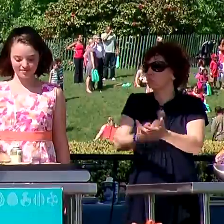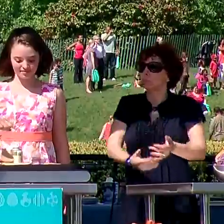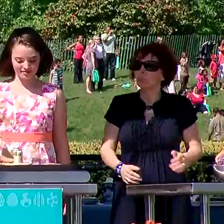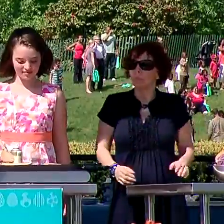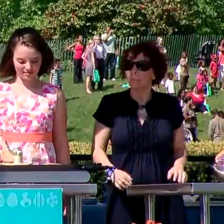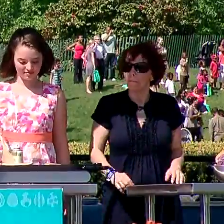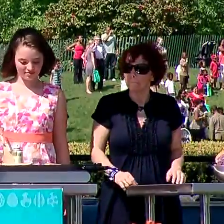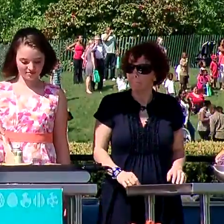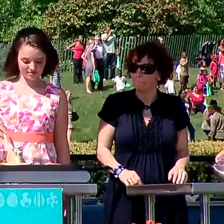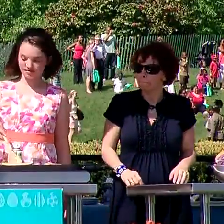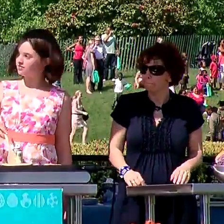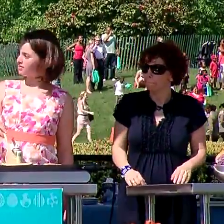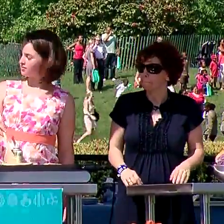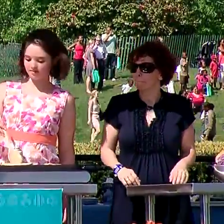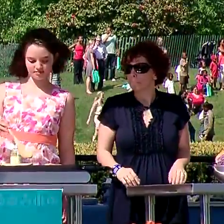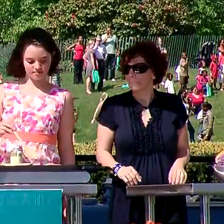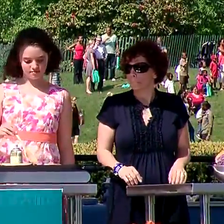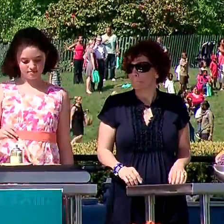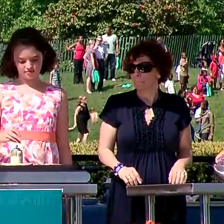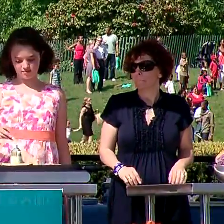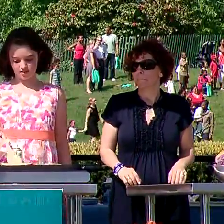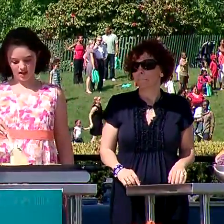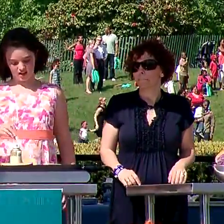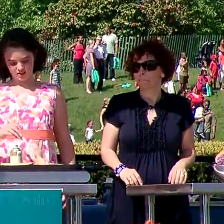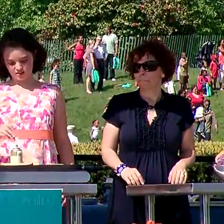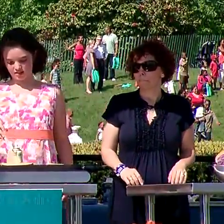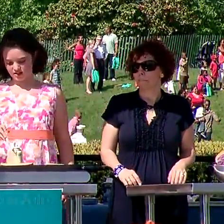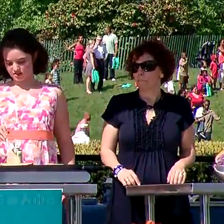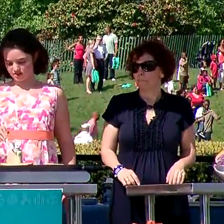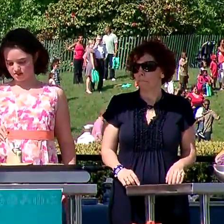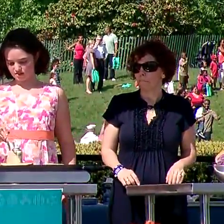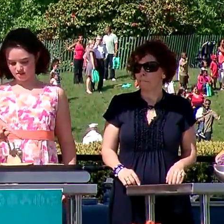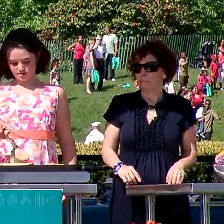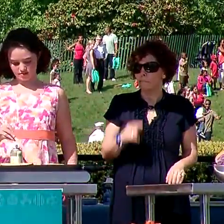So how was this one, was that brown on the other side? Child: This ?